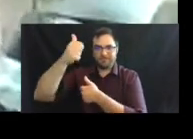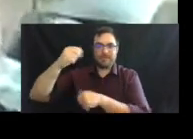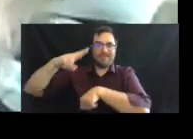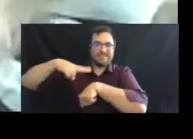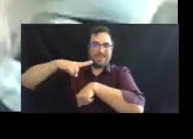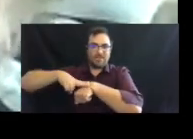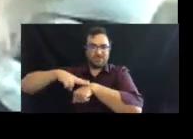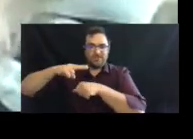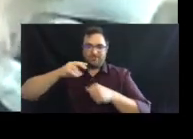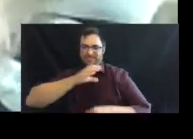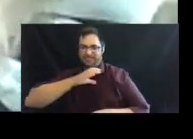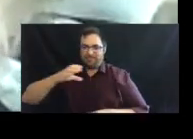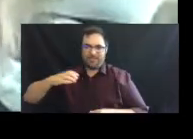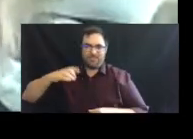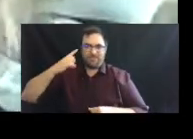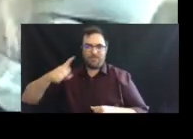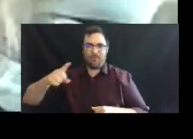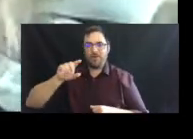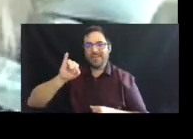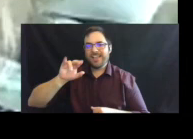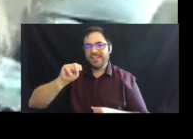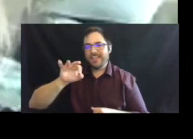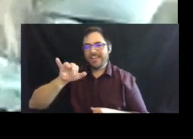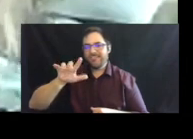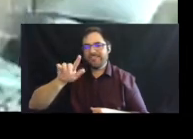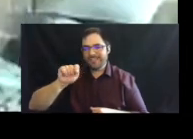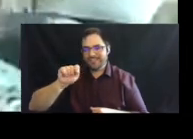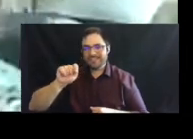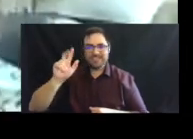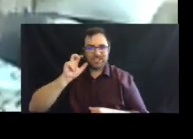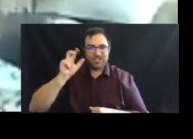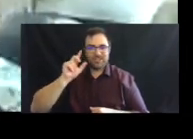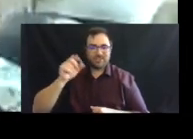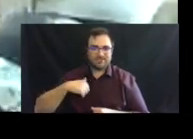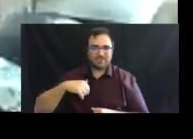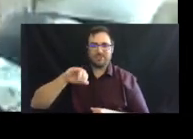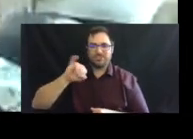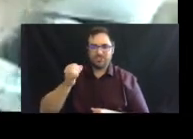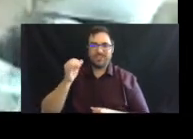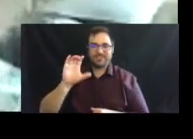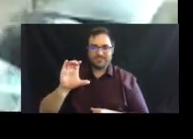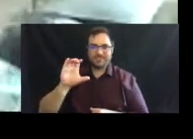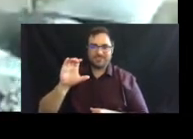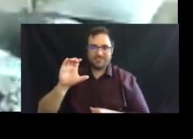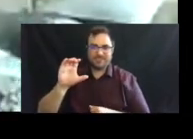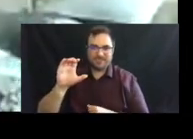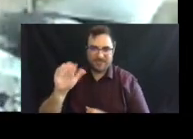on infant hearing. So JCH-the Joint Commission on Infant Hearing--which puts out recommendation